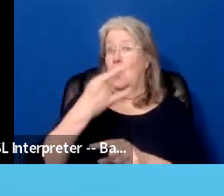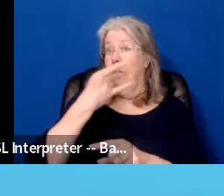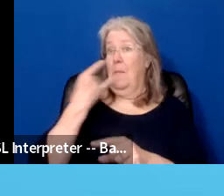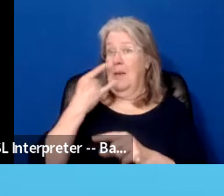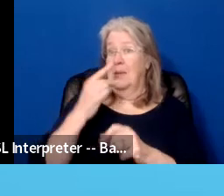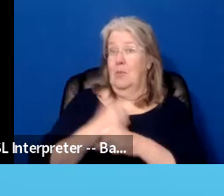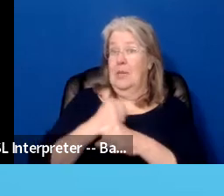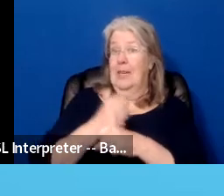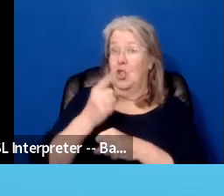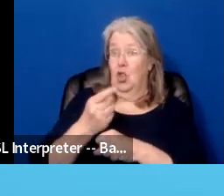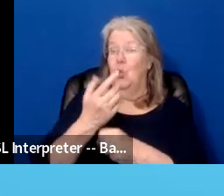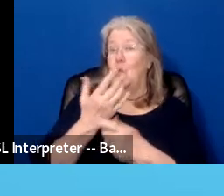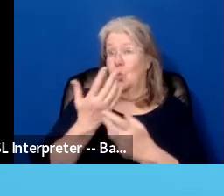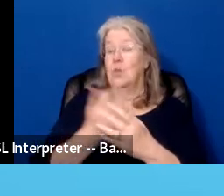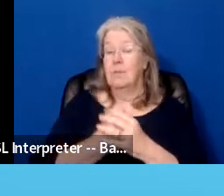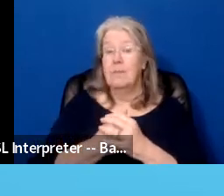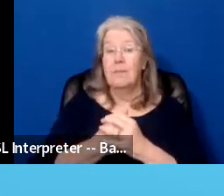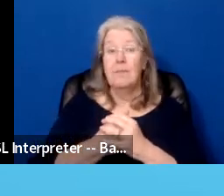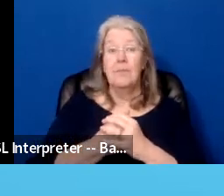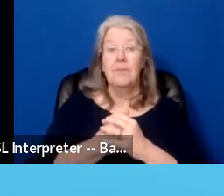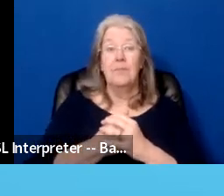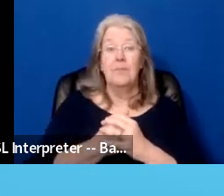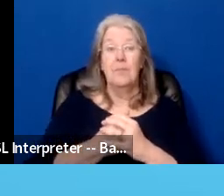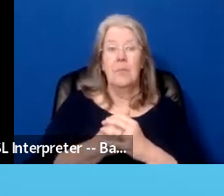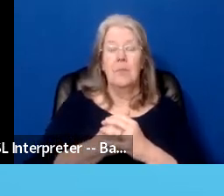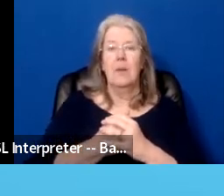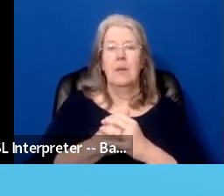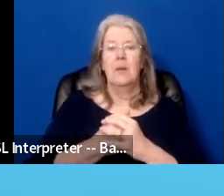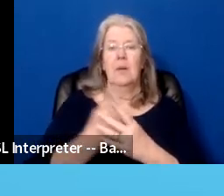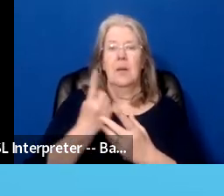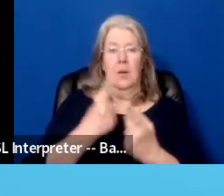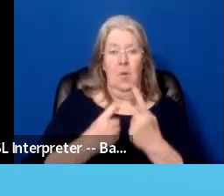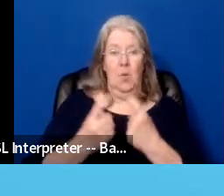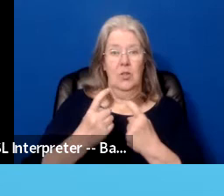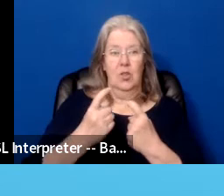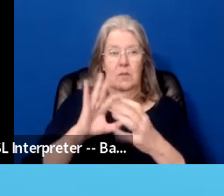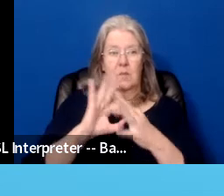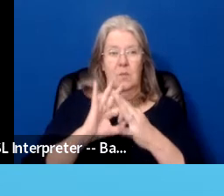Matt: Great. And here is a question we received, it looks like as organizations